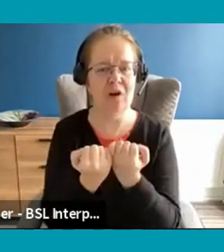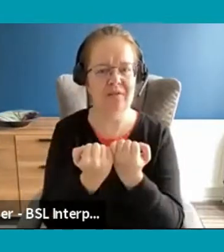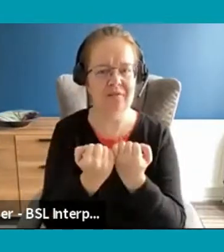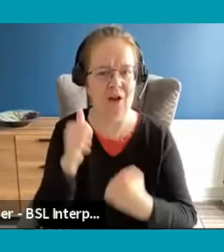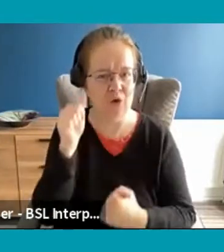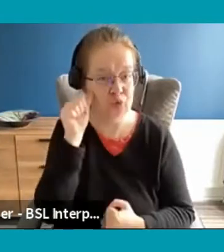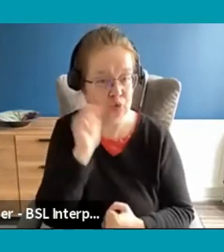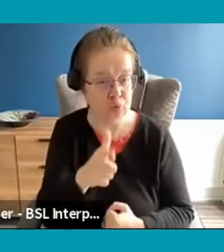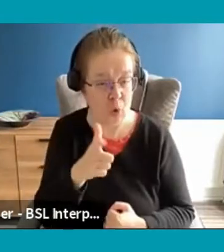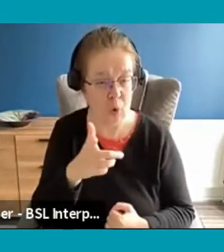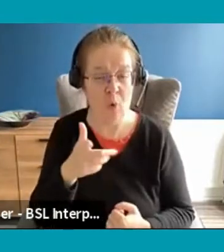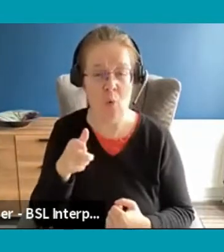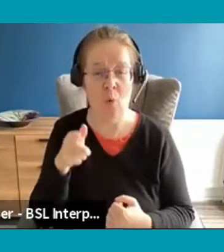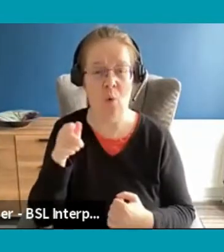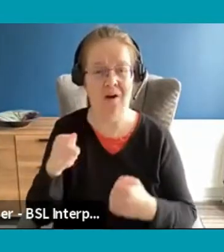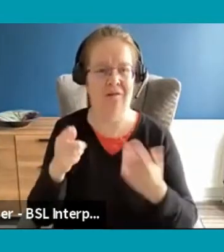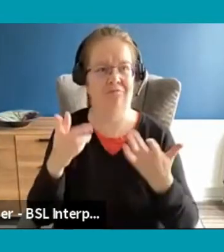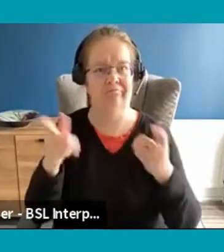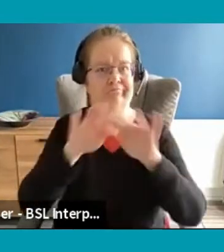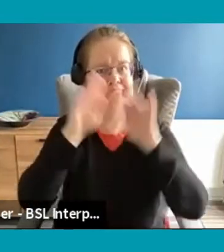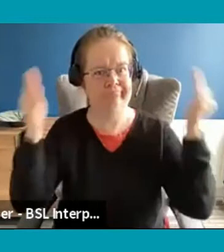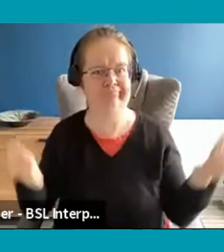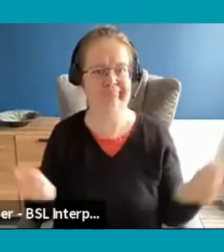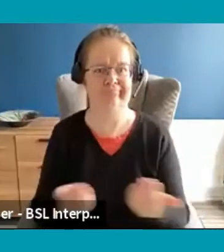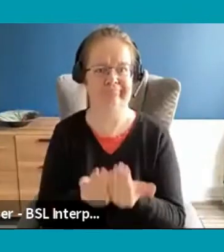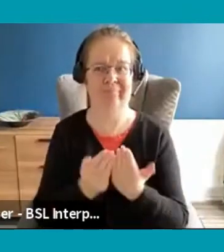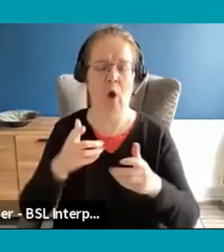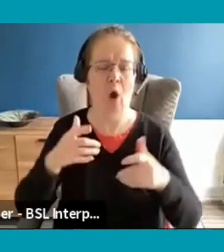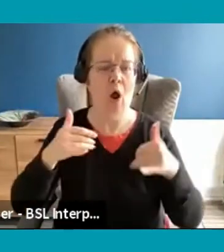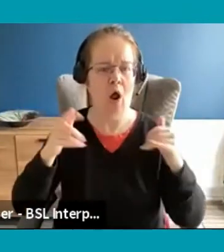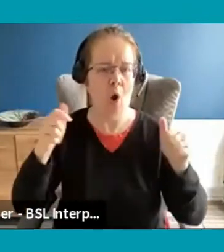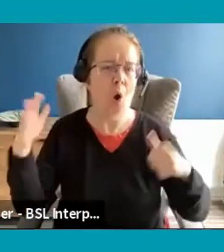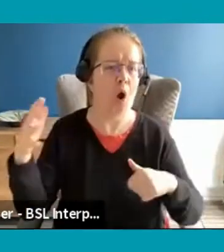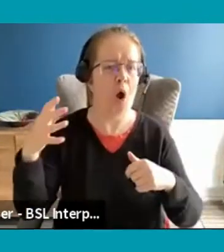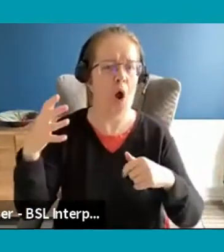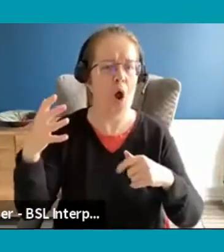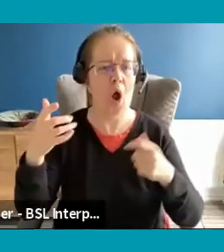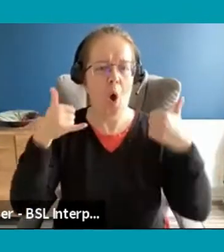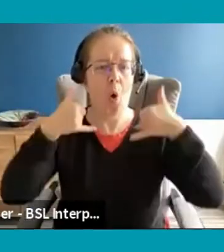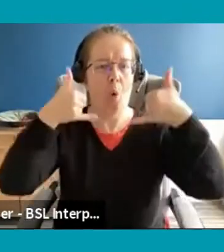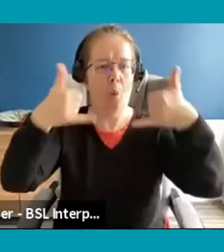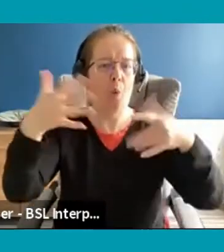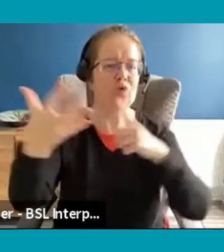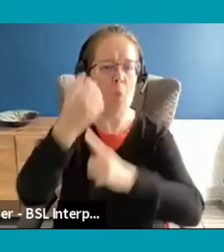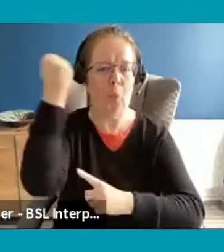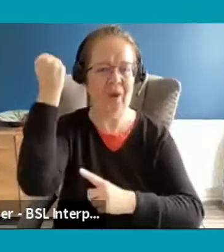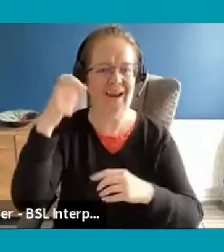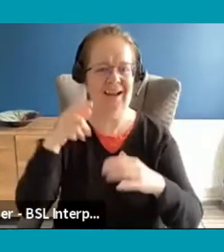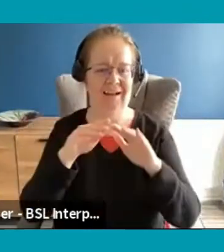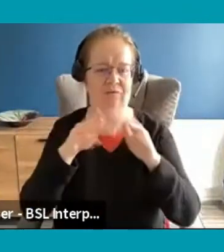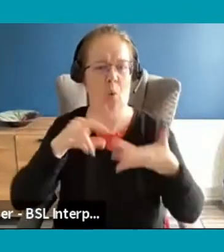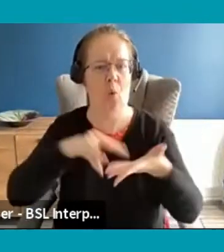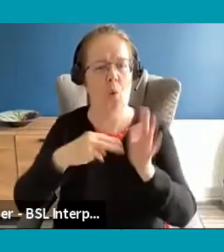are a multinational award-winning parcel delivery organization? They're the fastest growing,